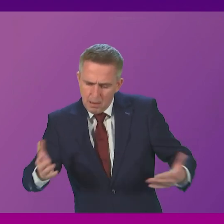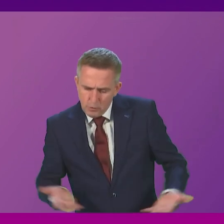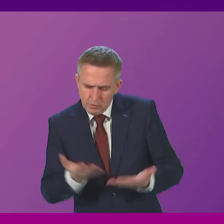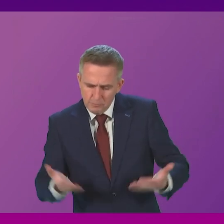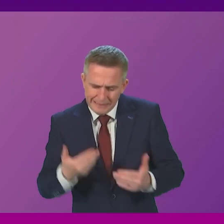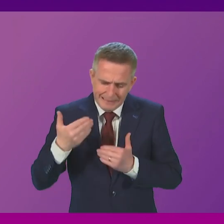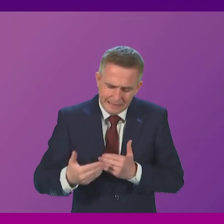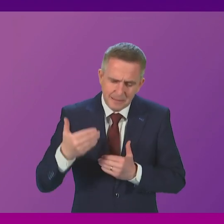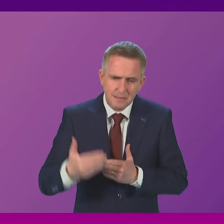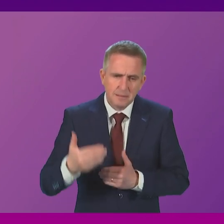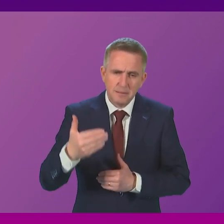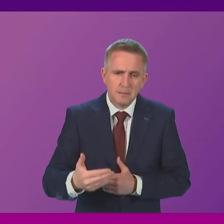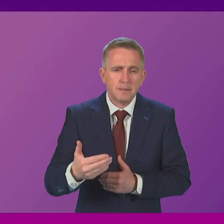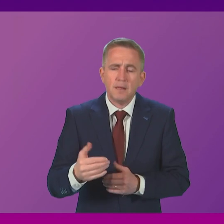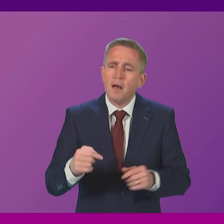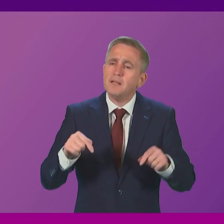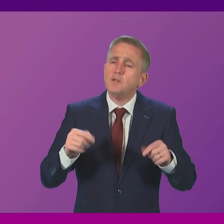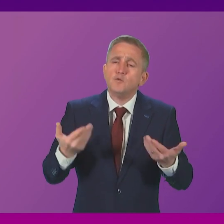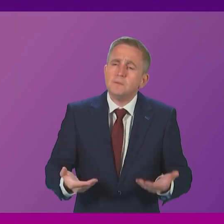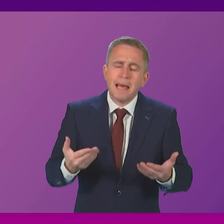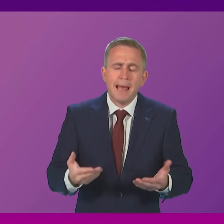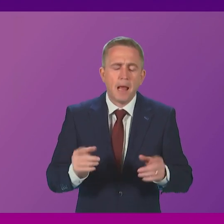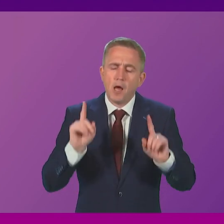I could not be making history without them.